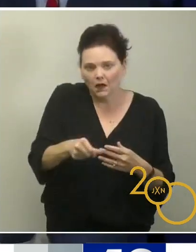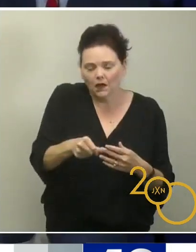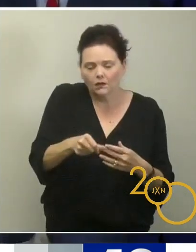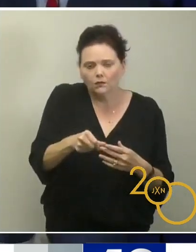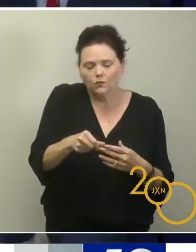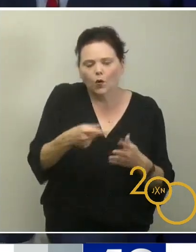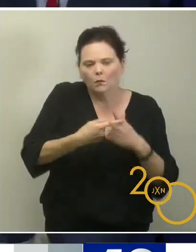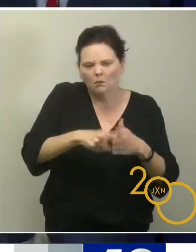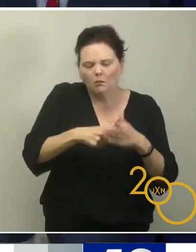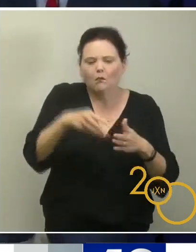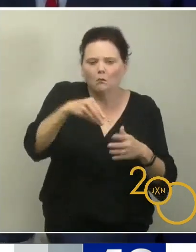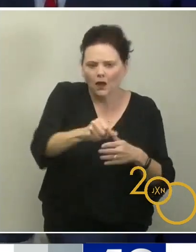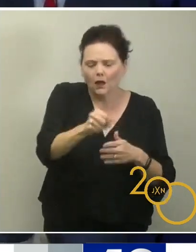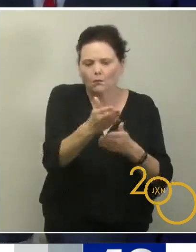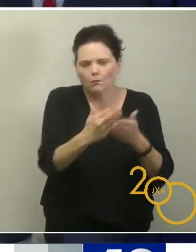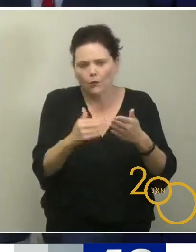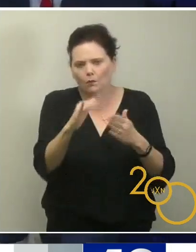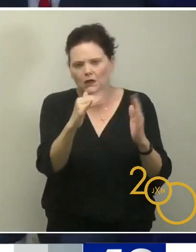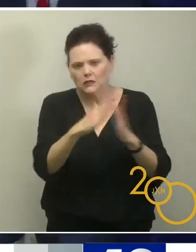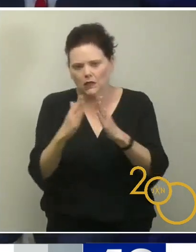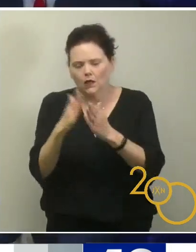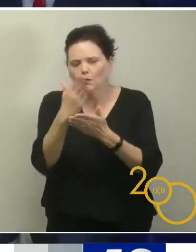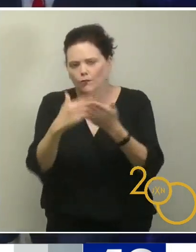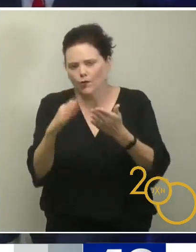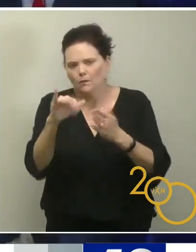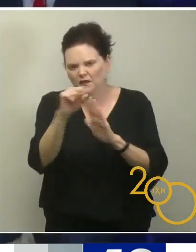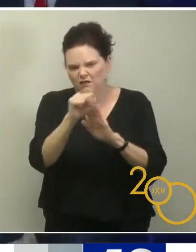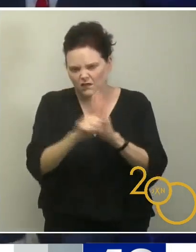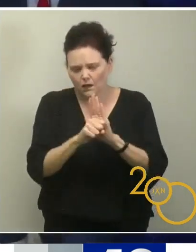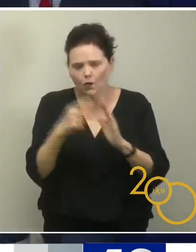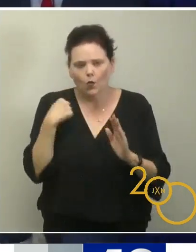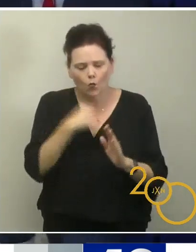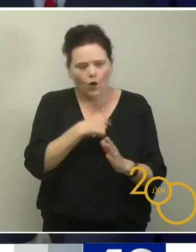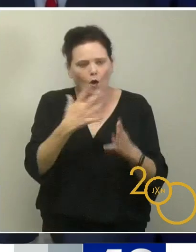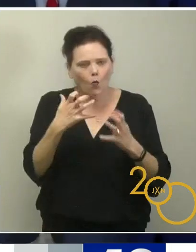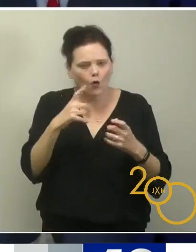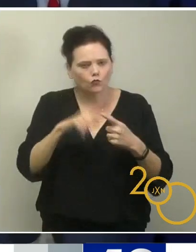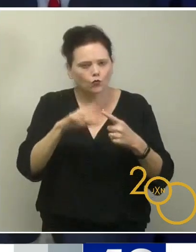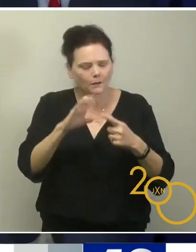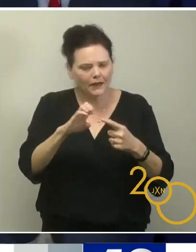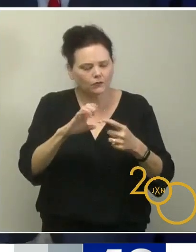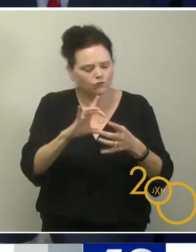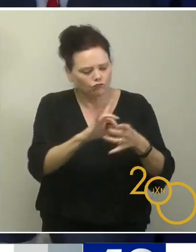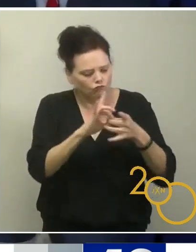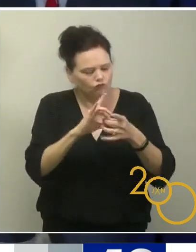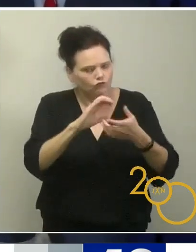INCLUDE CONTRACTING. AGAIN, CONTRACTING THAT WOULD AT LEAST INITIALLY BE PAID